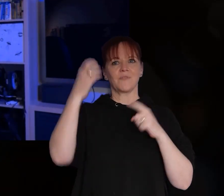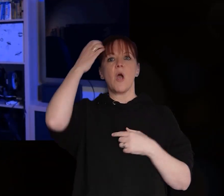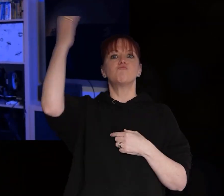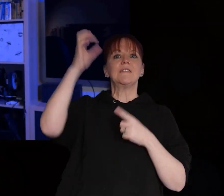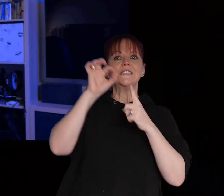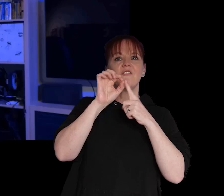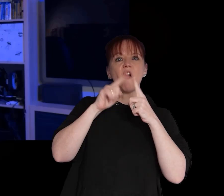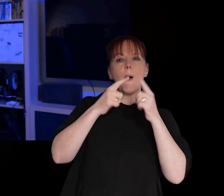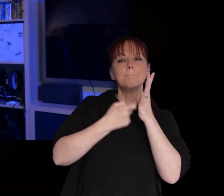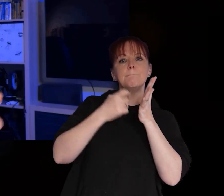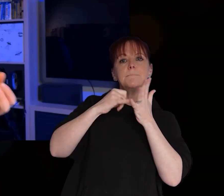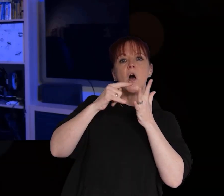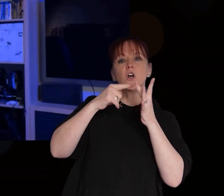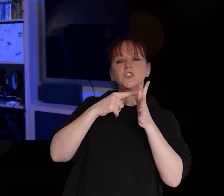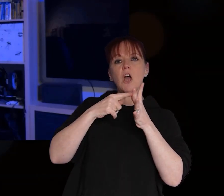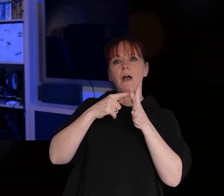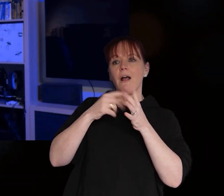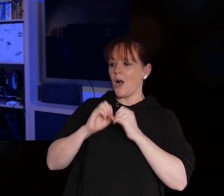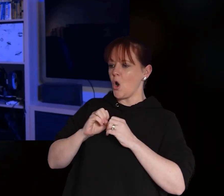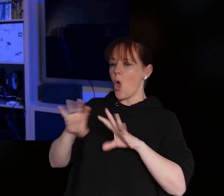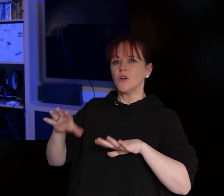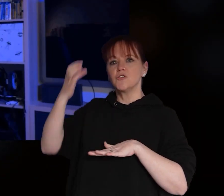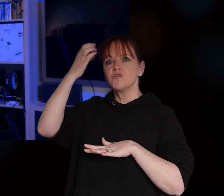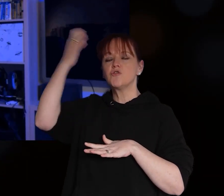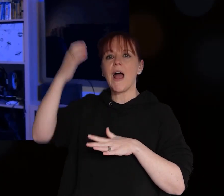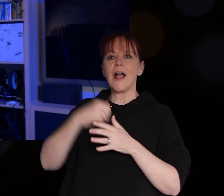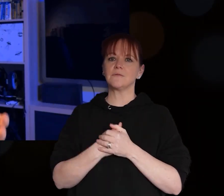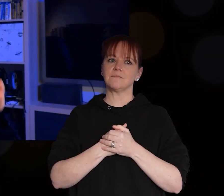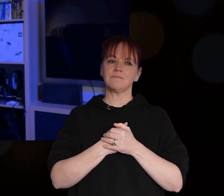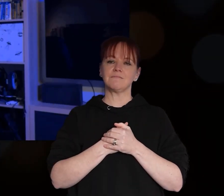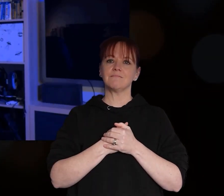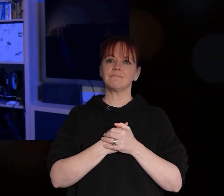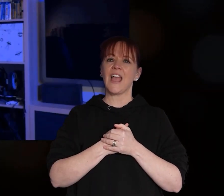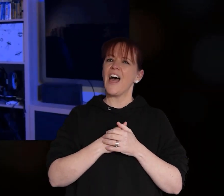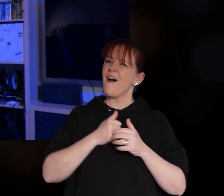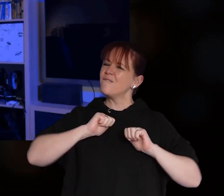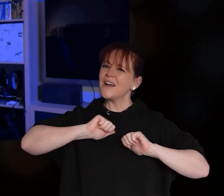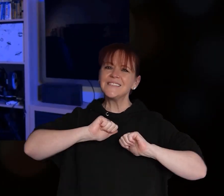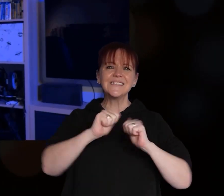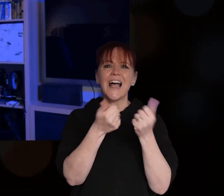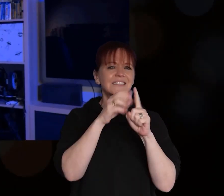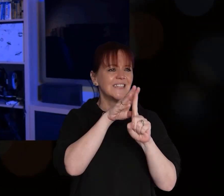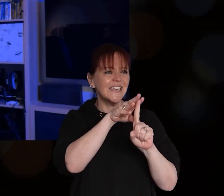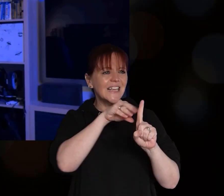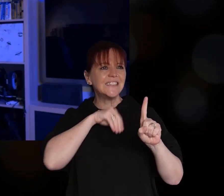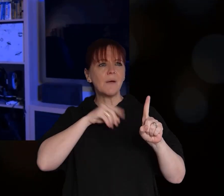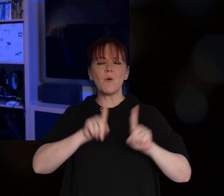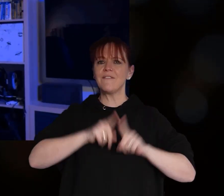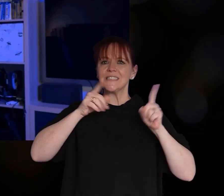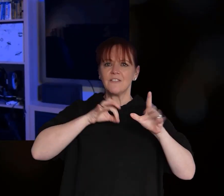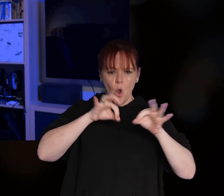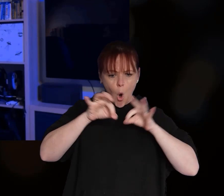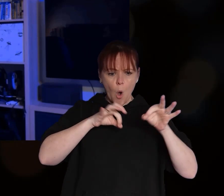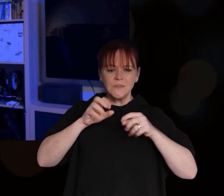This is a great example of the interplay between accessibility by design with options to cater for variance in people's needs and preferences.